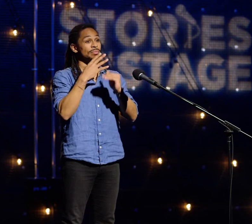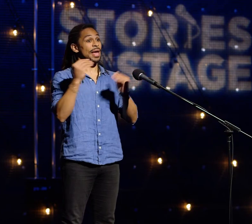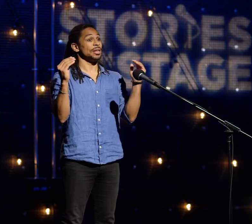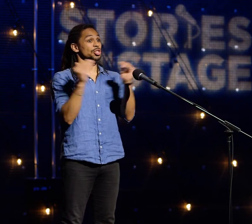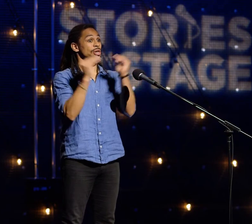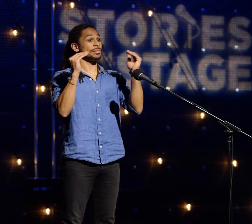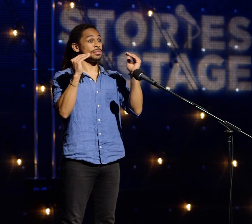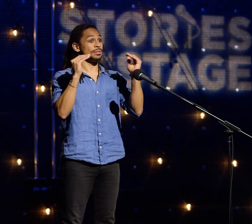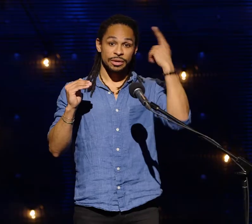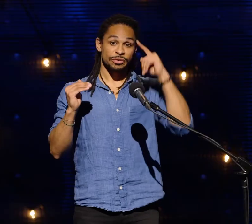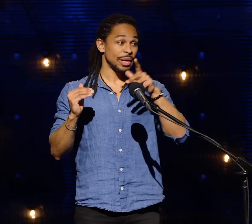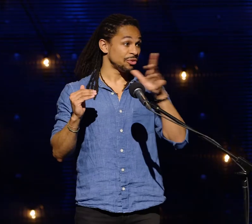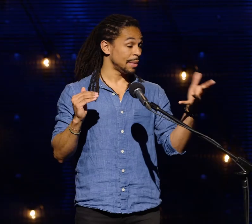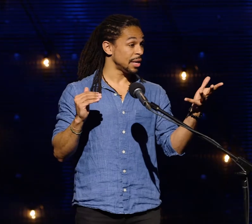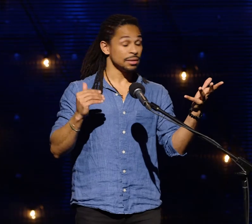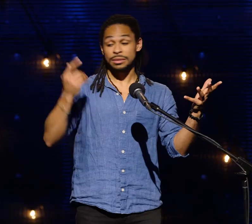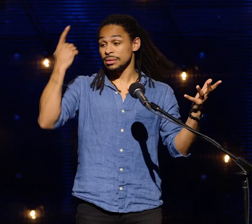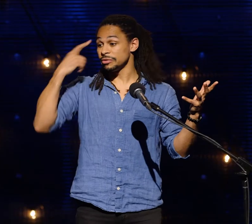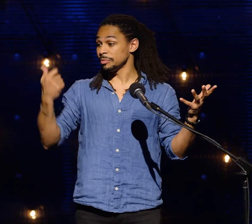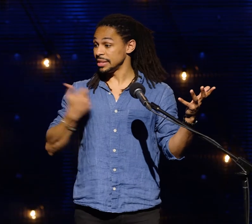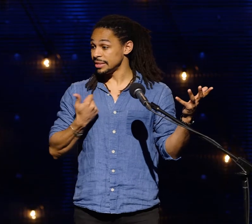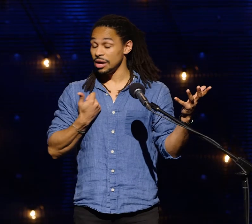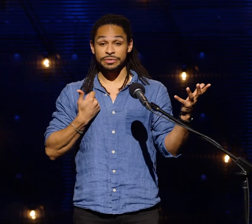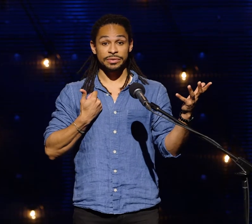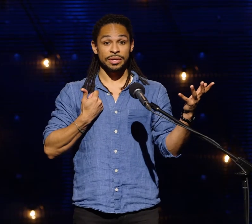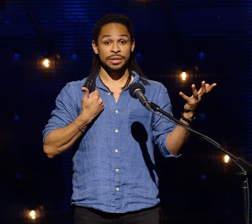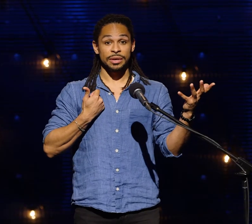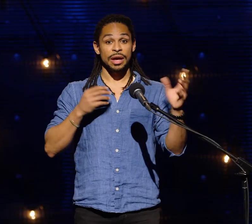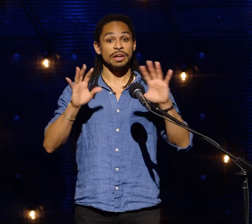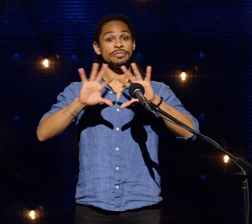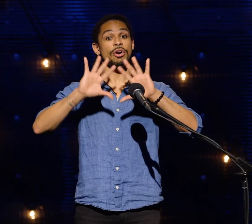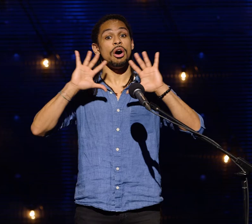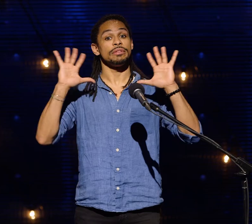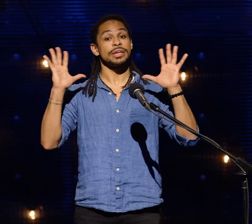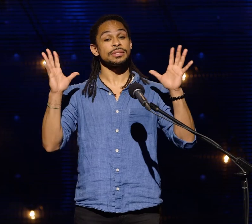and just for my grandma, for myself, and for all of us.